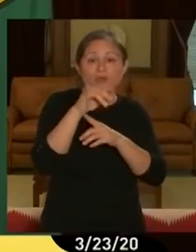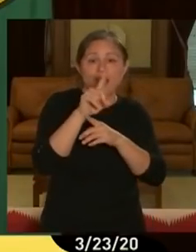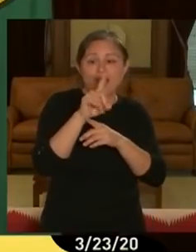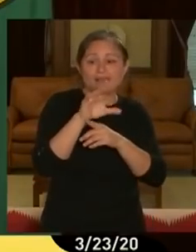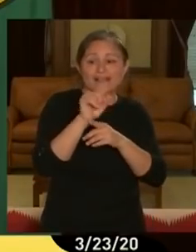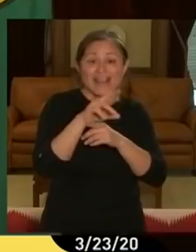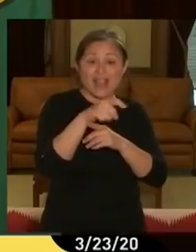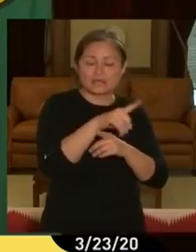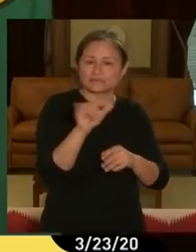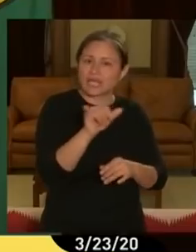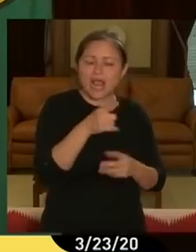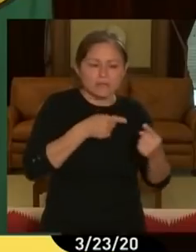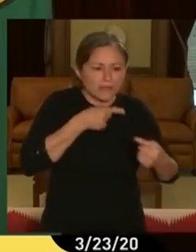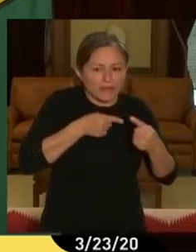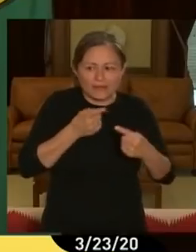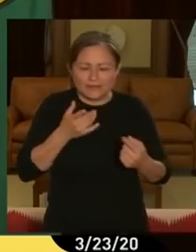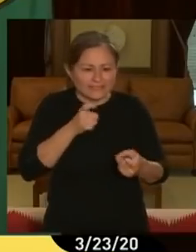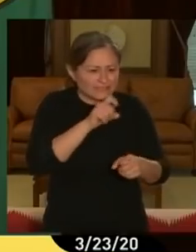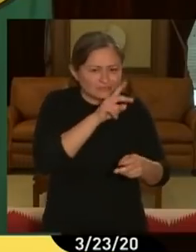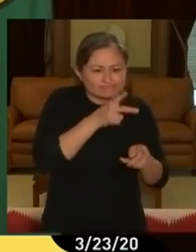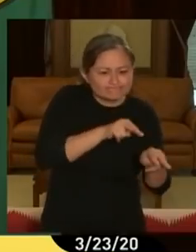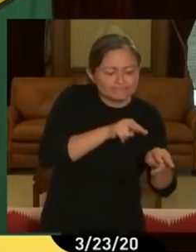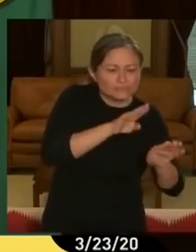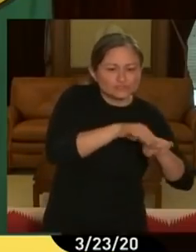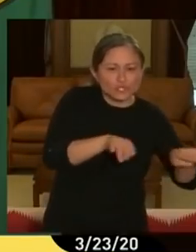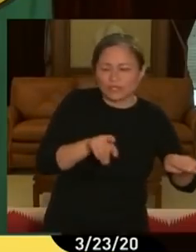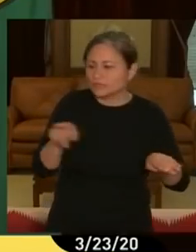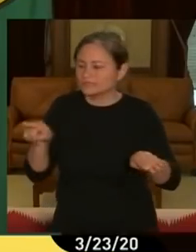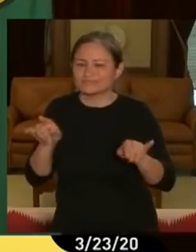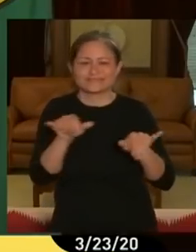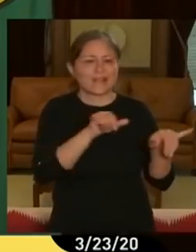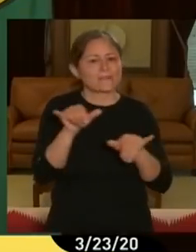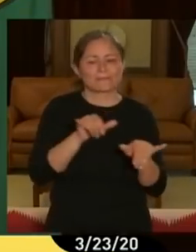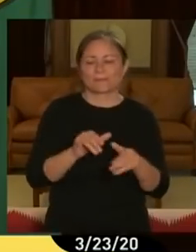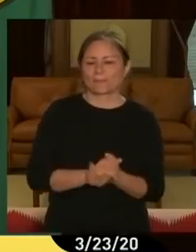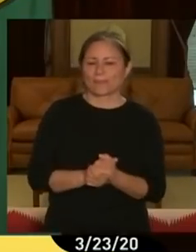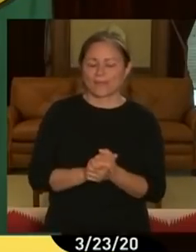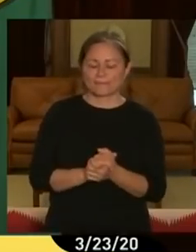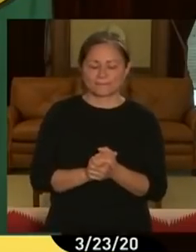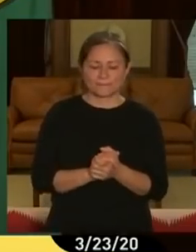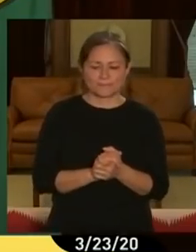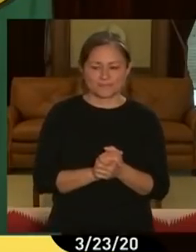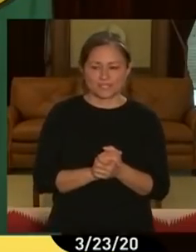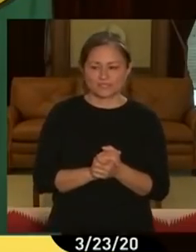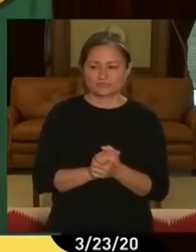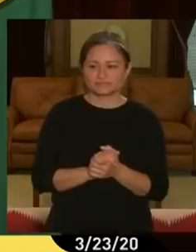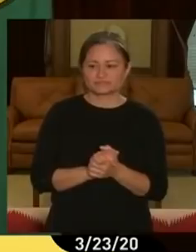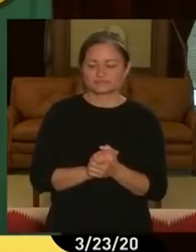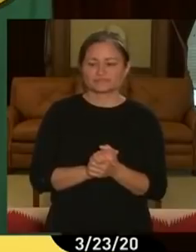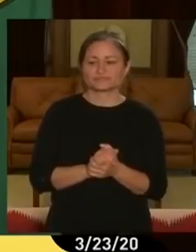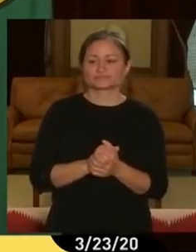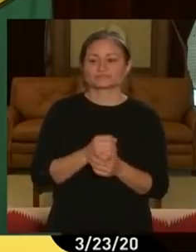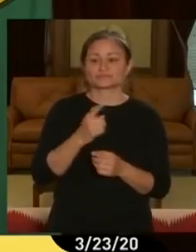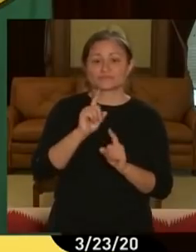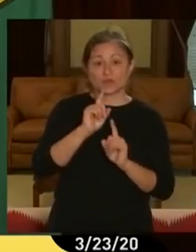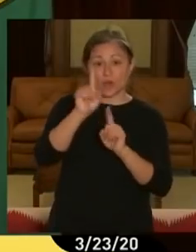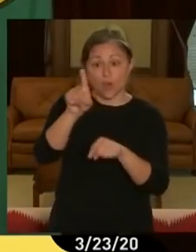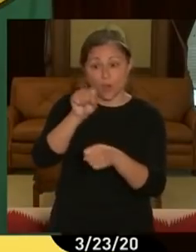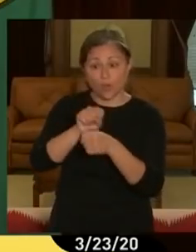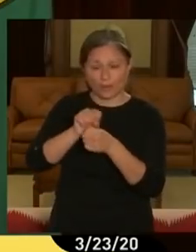OUR CHILDCARE WORKERS ARE A CRUCIAL SUPPORT SYSTEM IN THIS STRUGGLE.